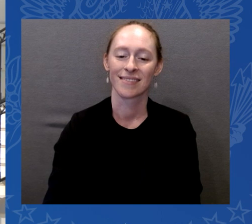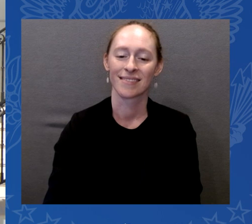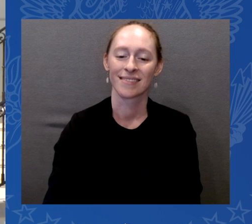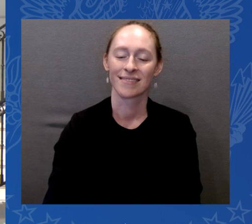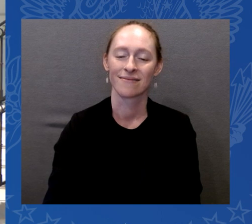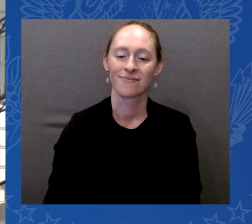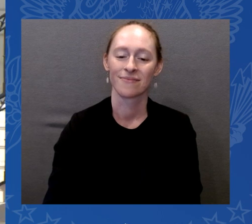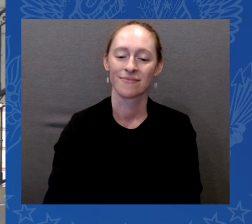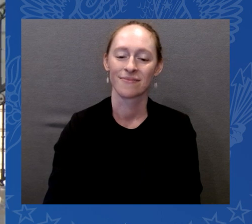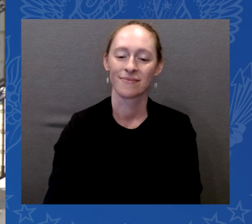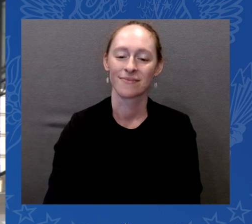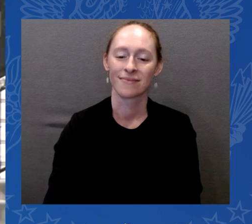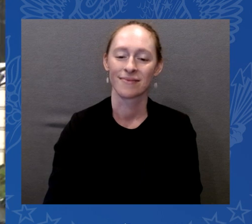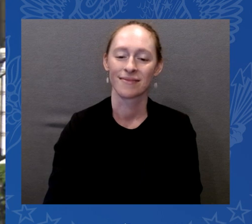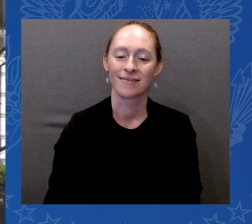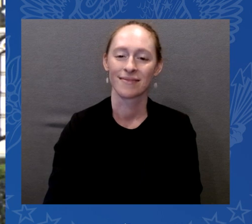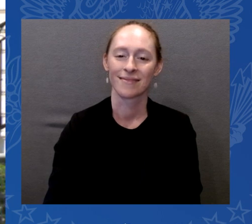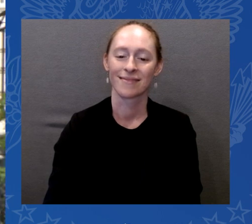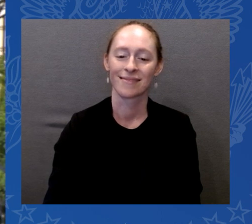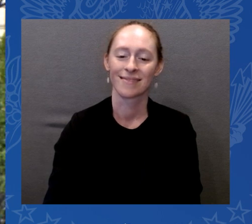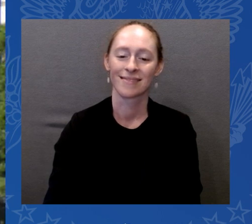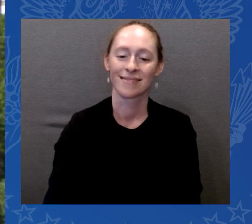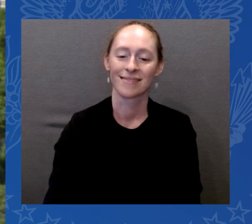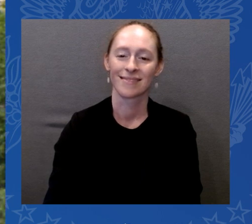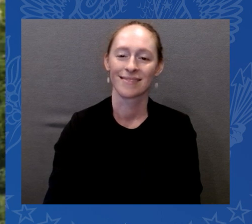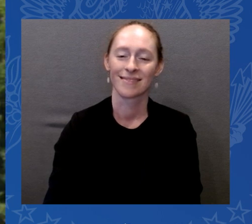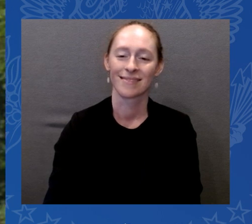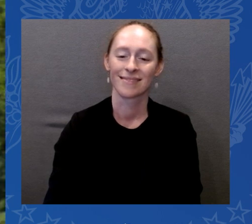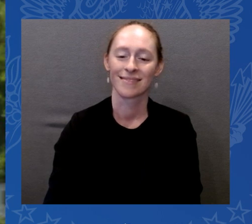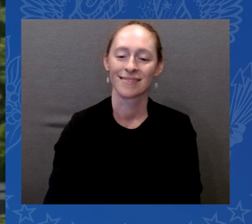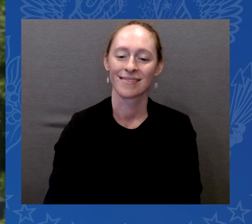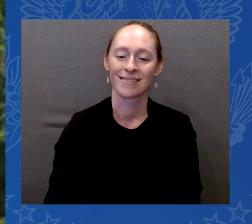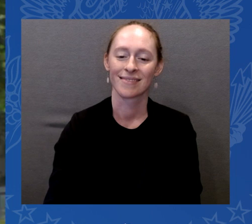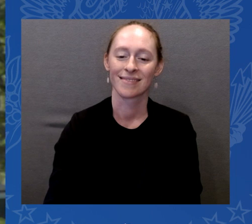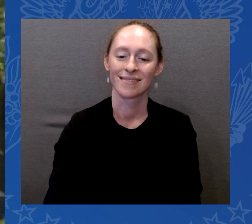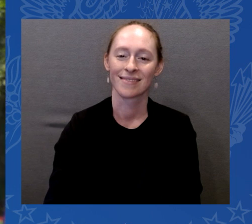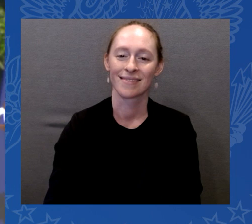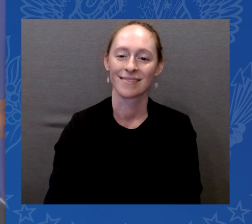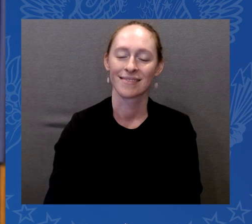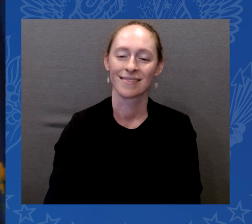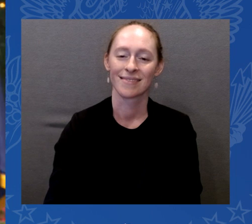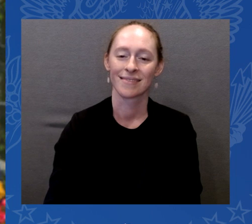The President: Thank you, thank you, thank you, thank you. Hello, everyone back there.